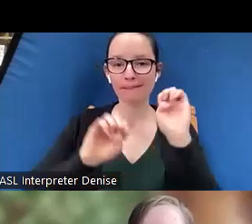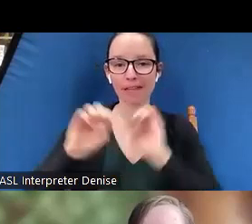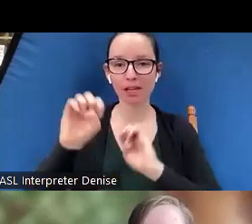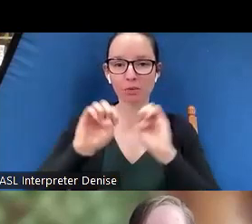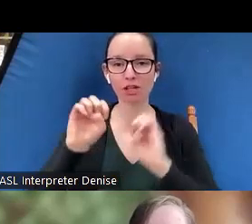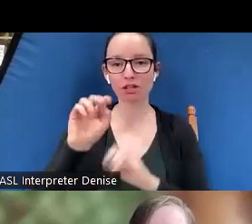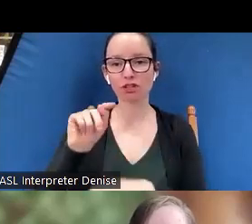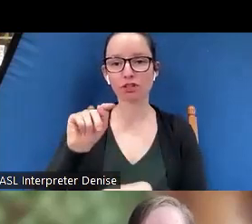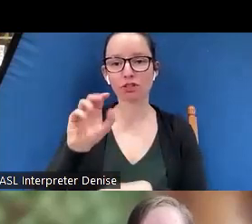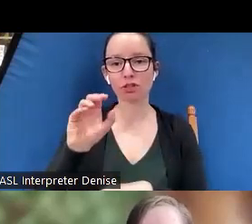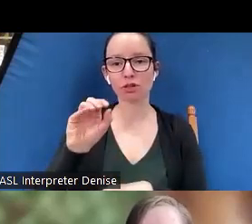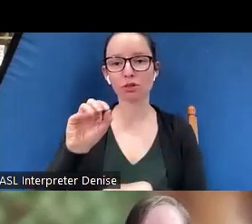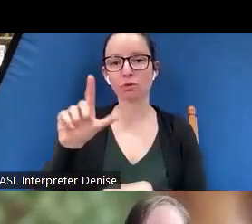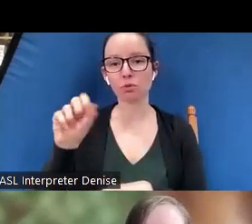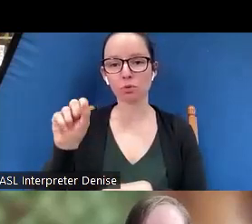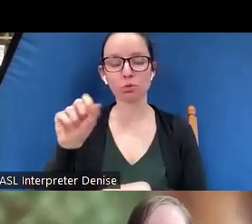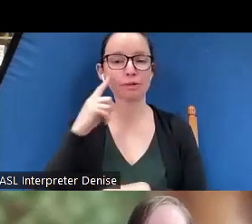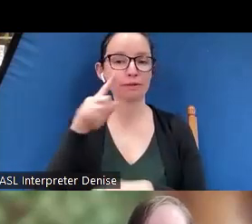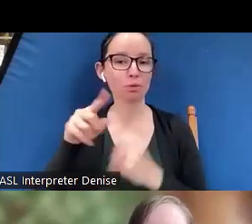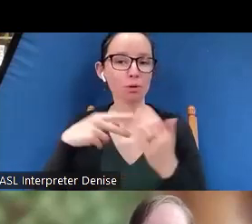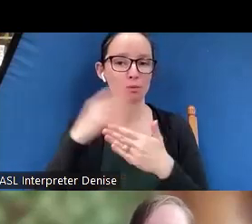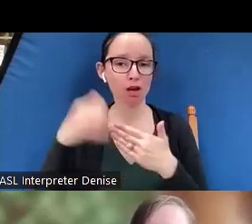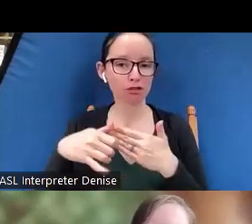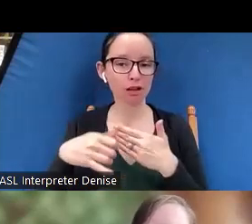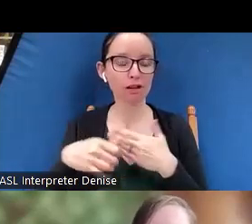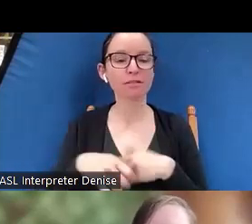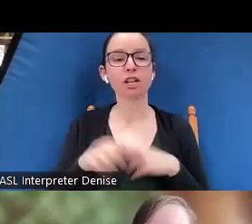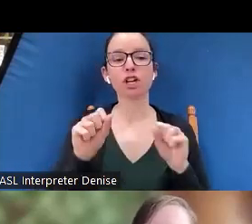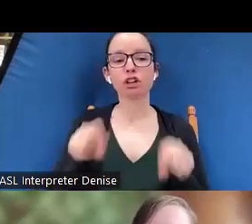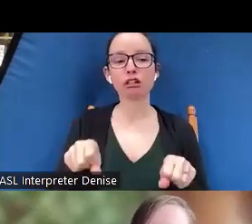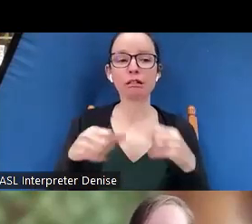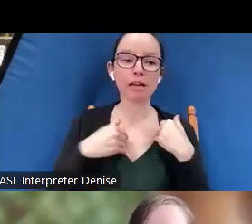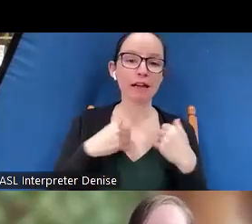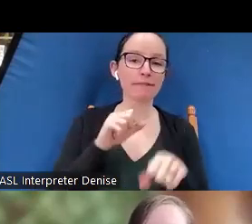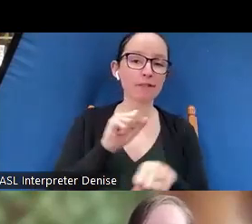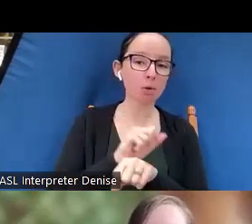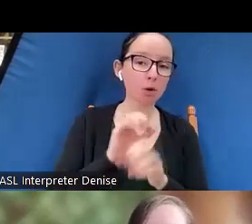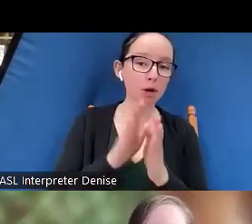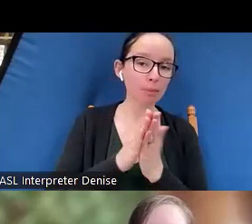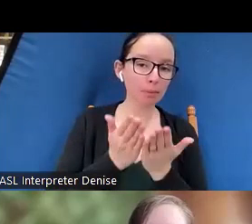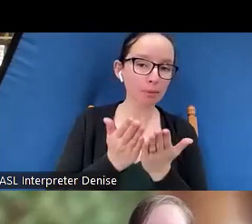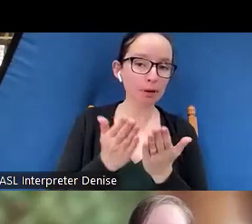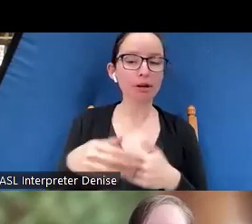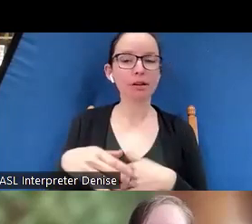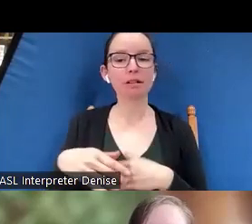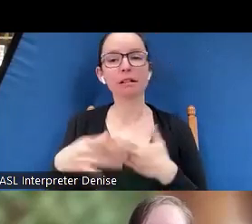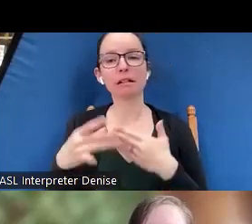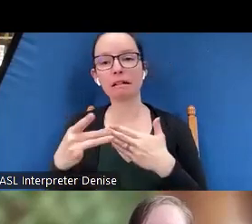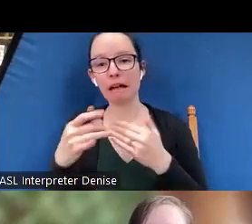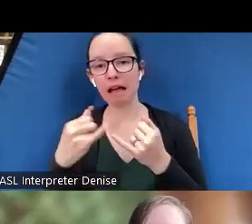So hopefully they can sort of have a workbook or some guidelines for you know effectively evaluating their